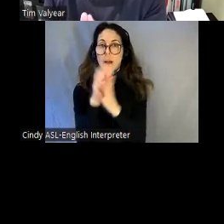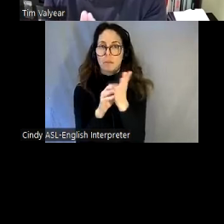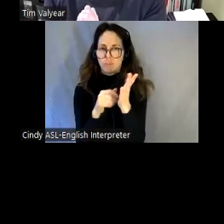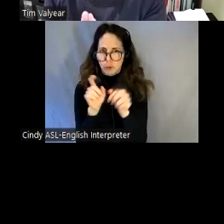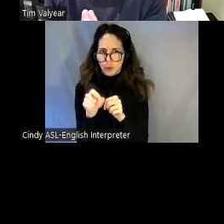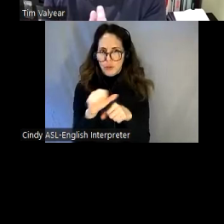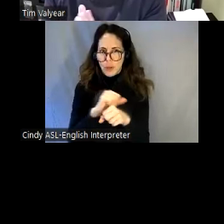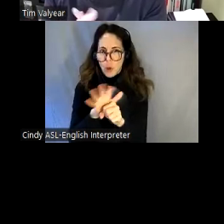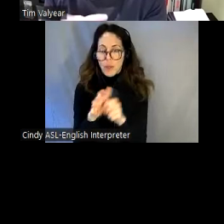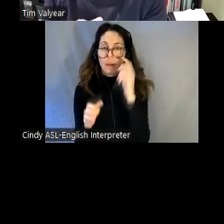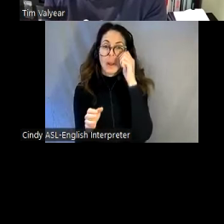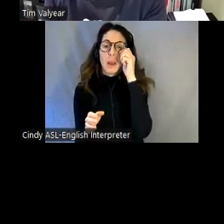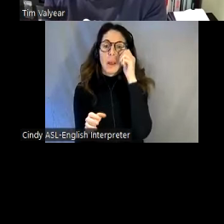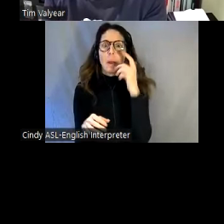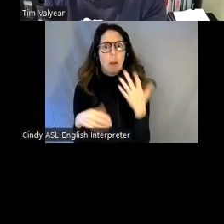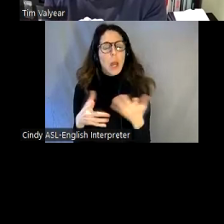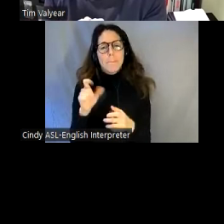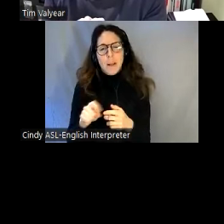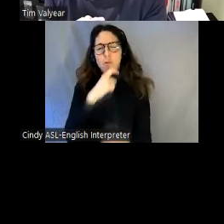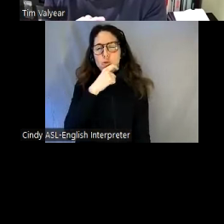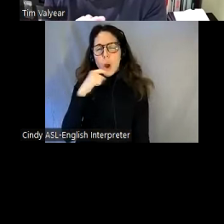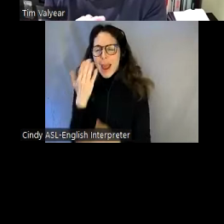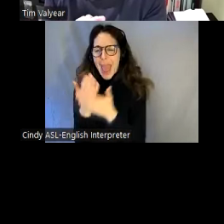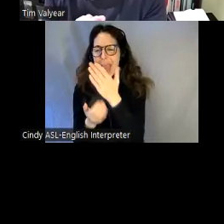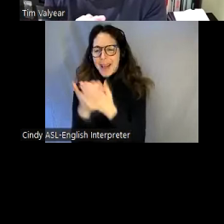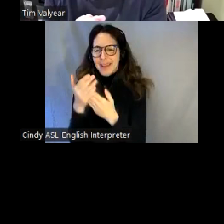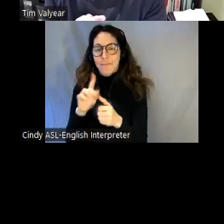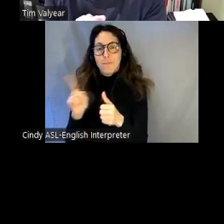wrists. And remember that you can't -- if you're wearing